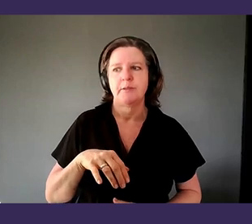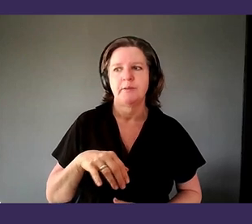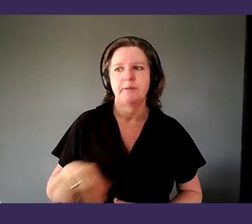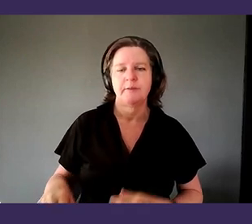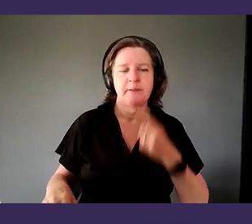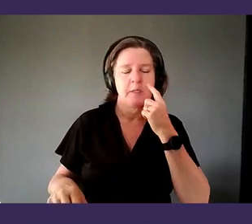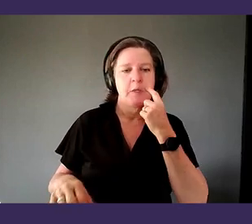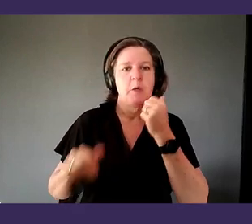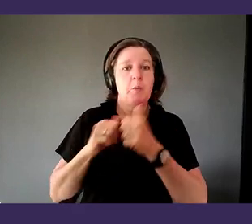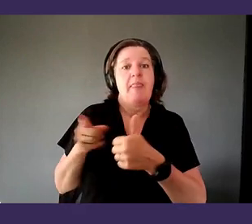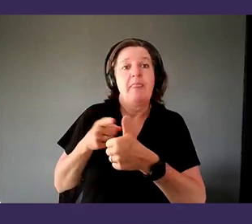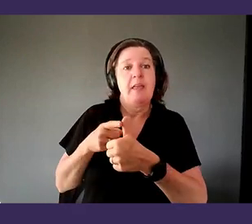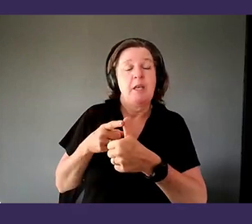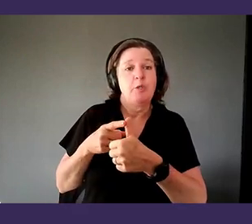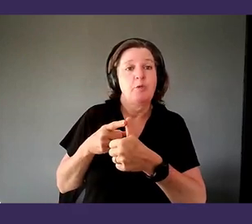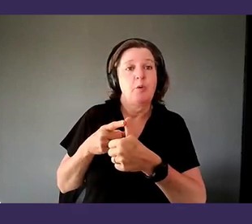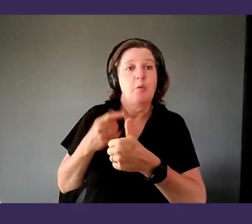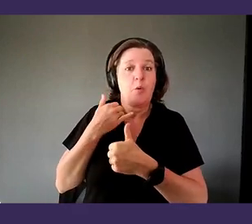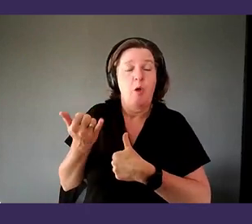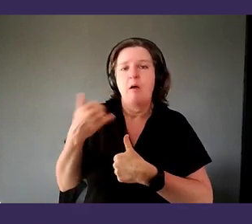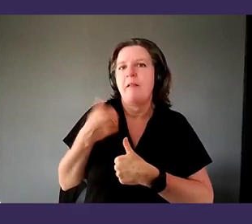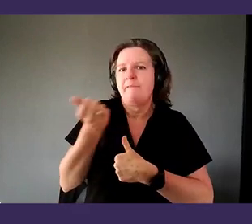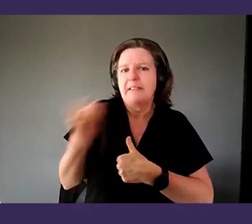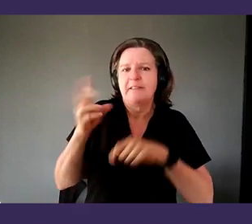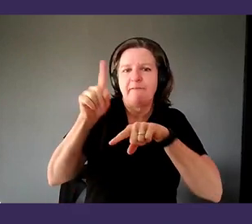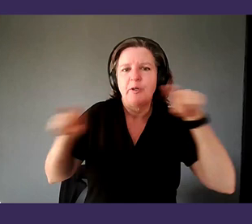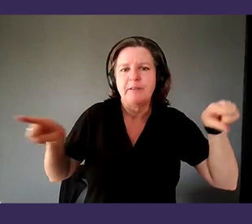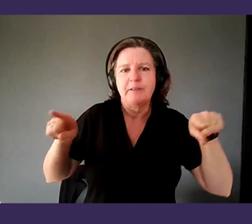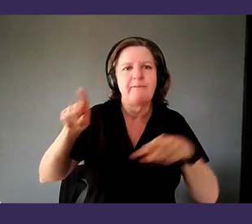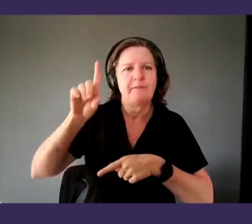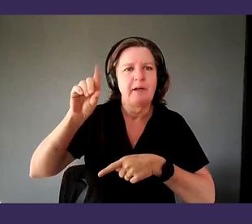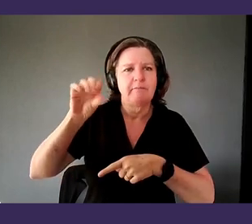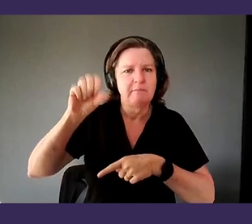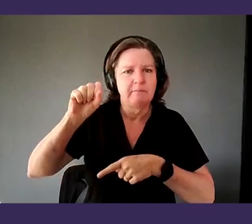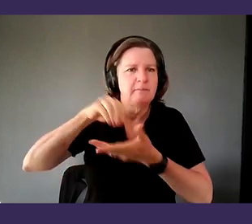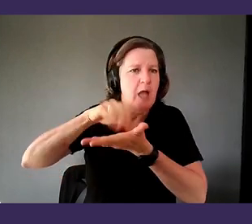is I go through several different documents, right, that have been developed by different organizations